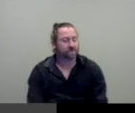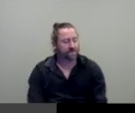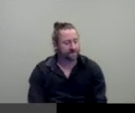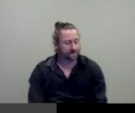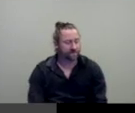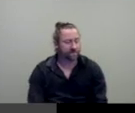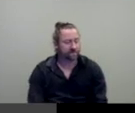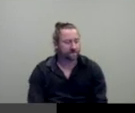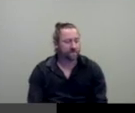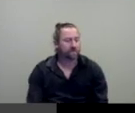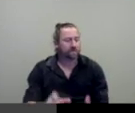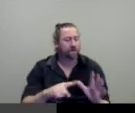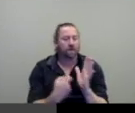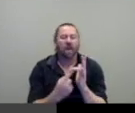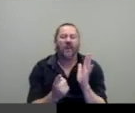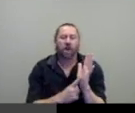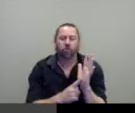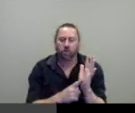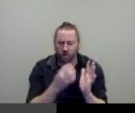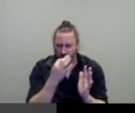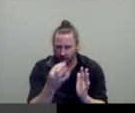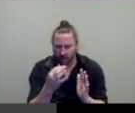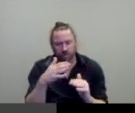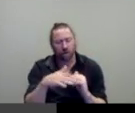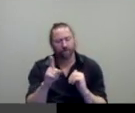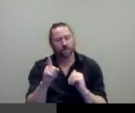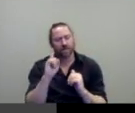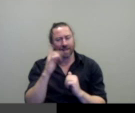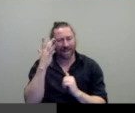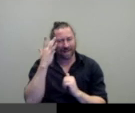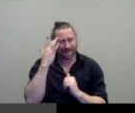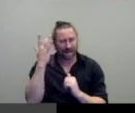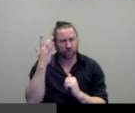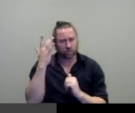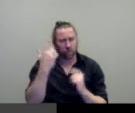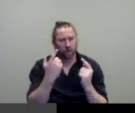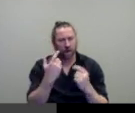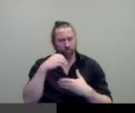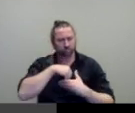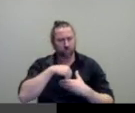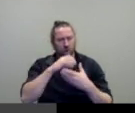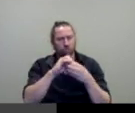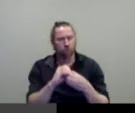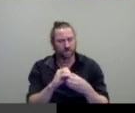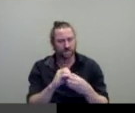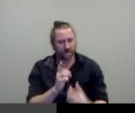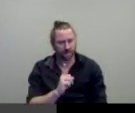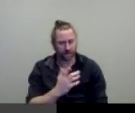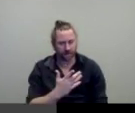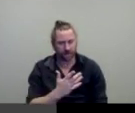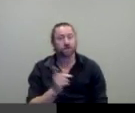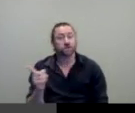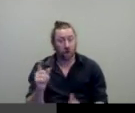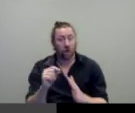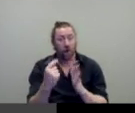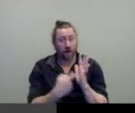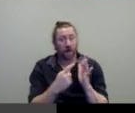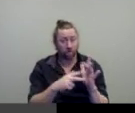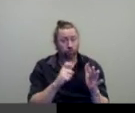and Cal asks about the intellectual property at play here and prince has been taken to court over